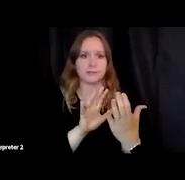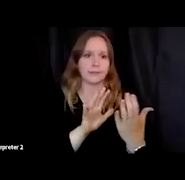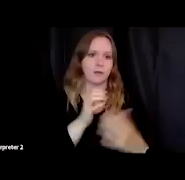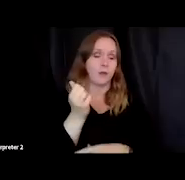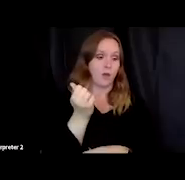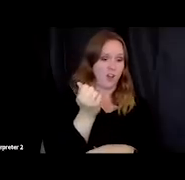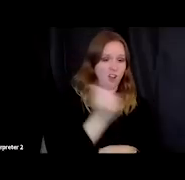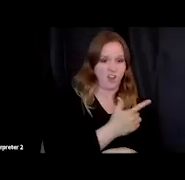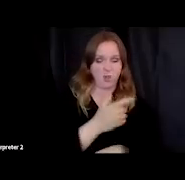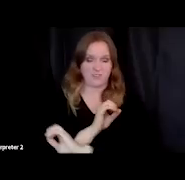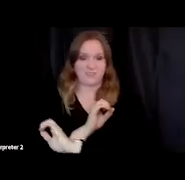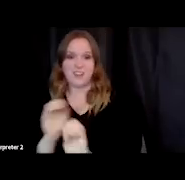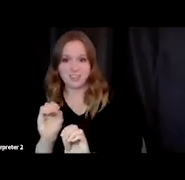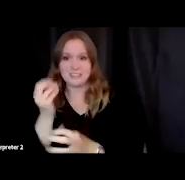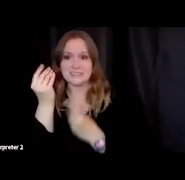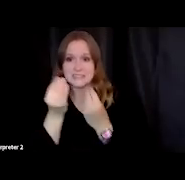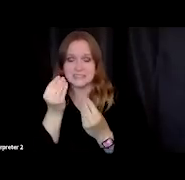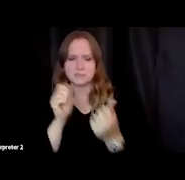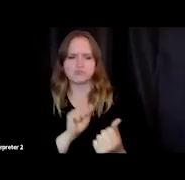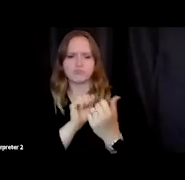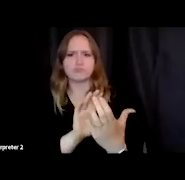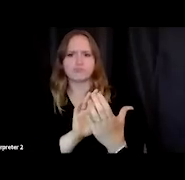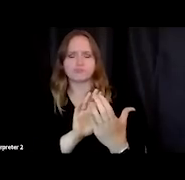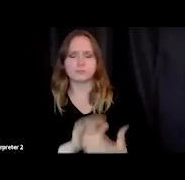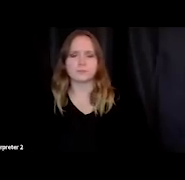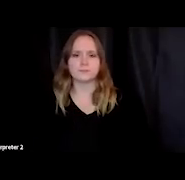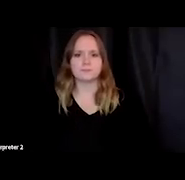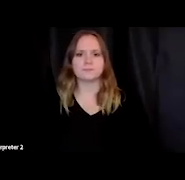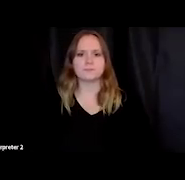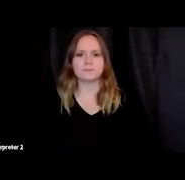and we can identify this sort of approach